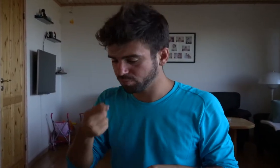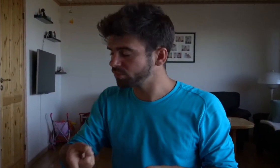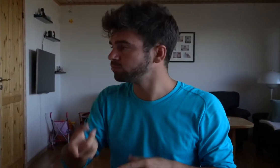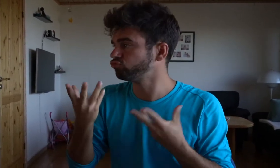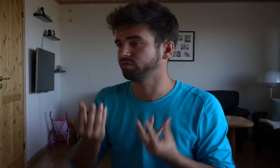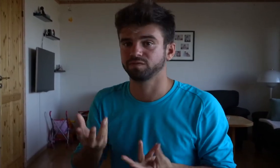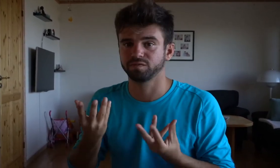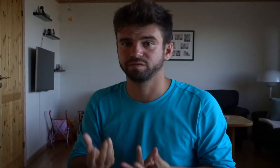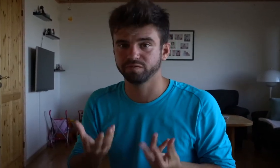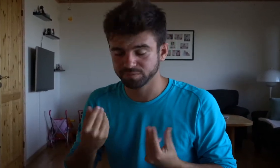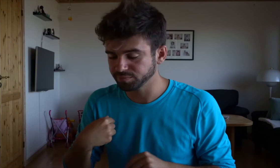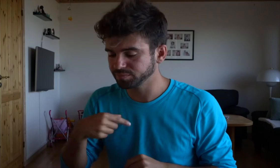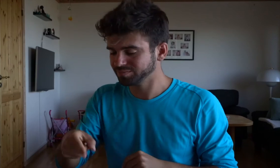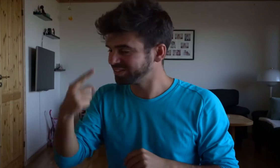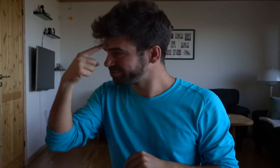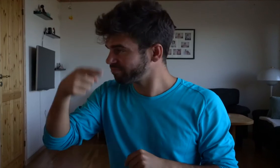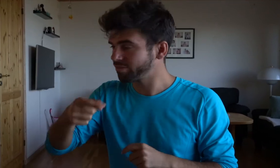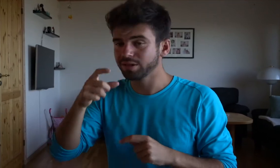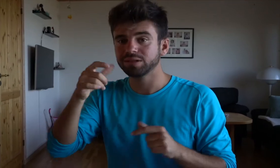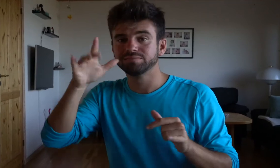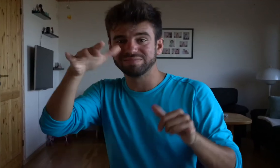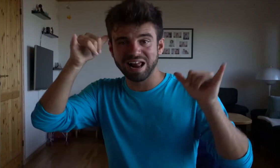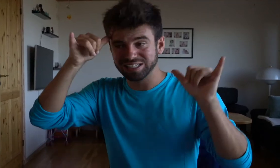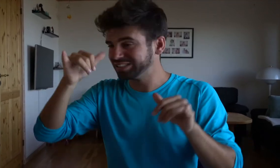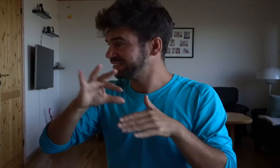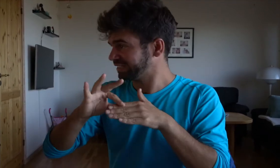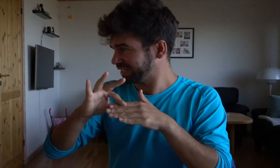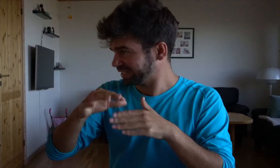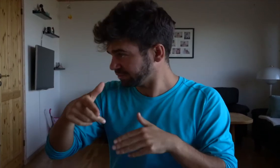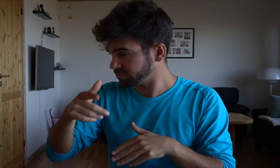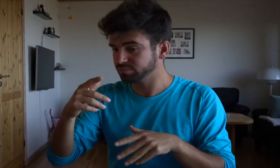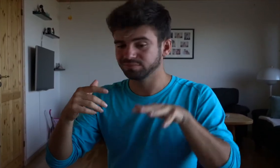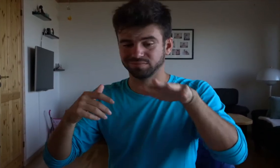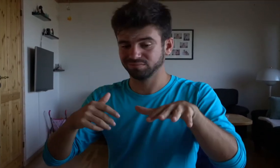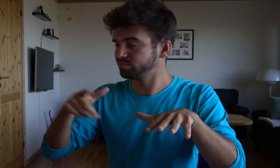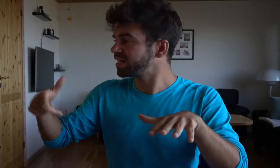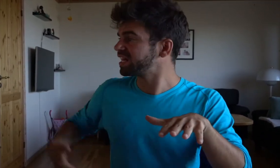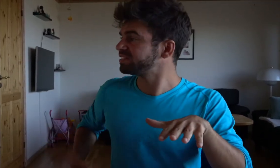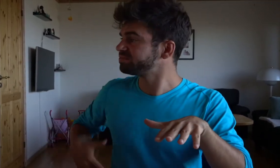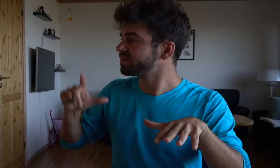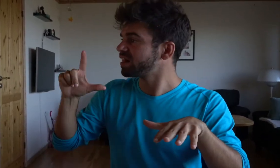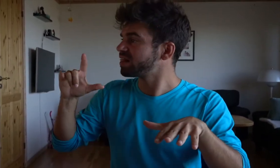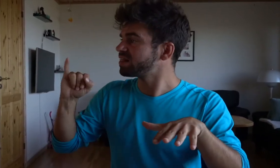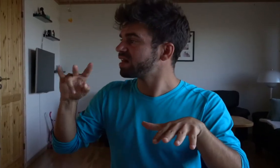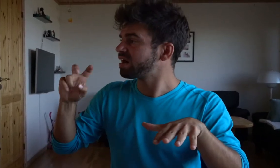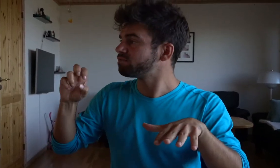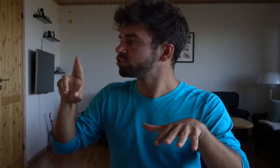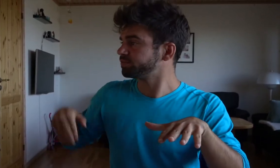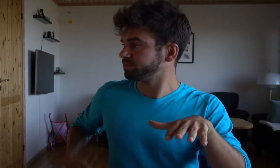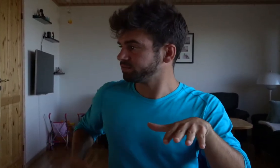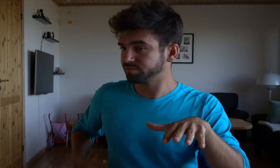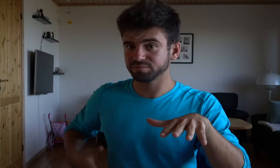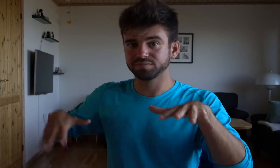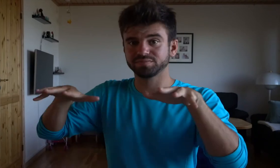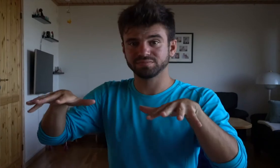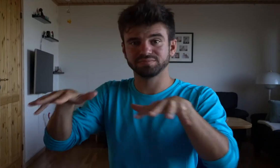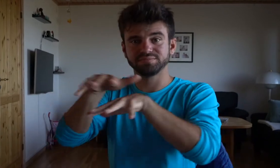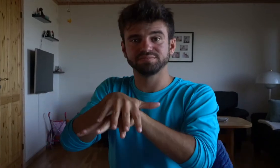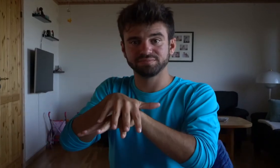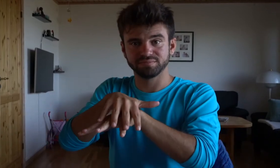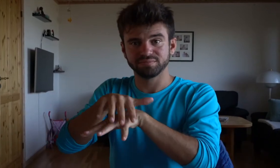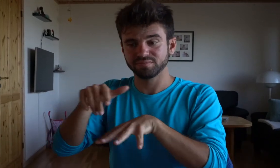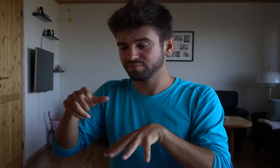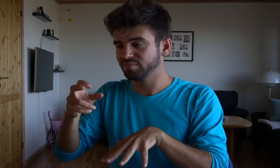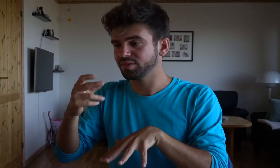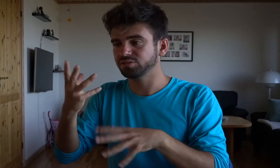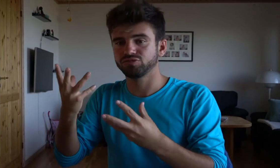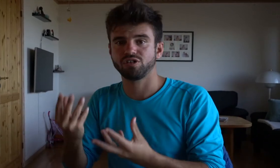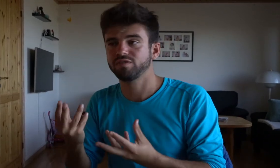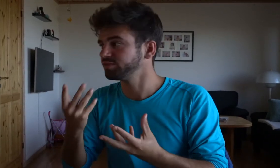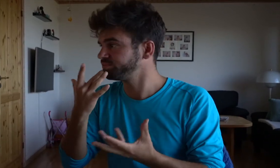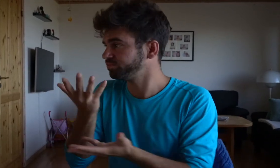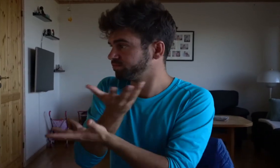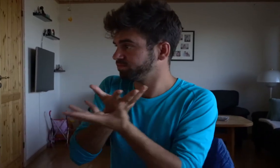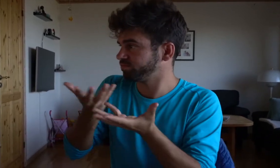Its like a mixture of cows meat and a liver. Its a blend of both.